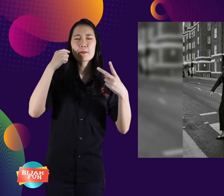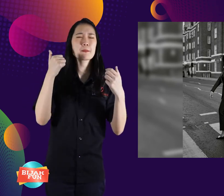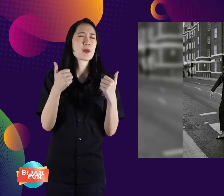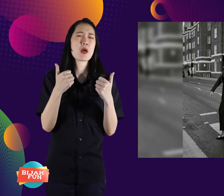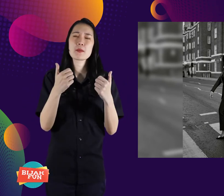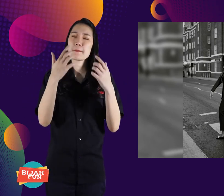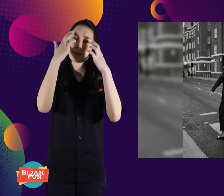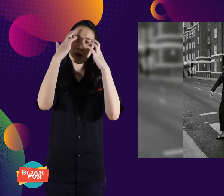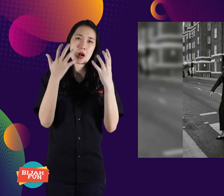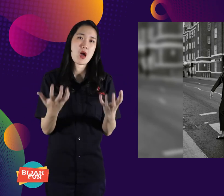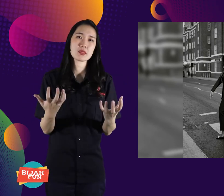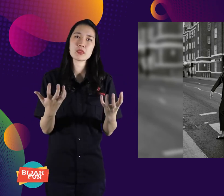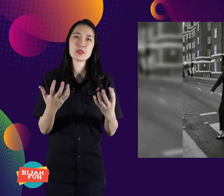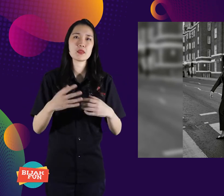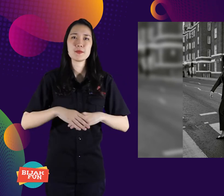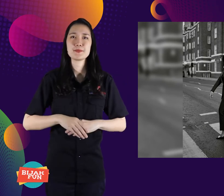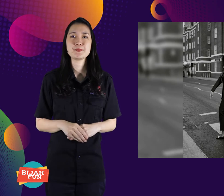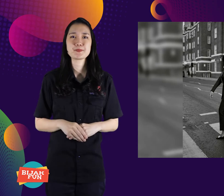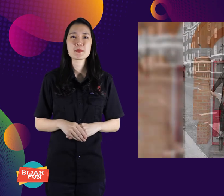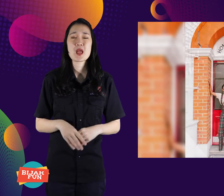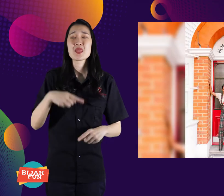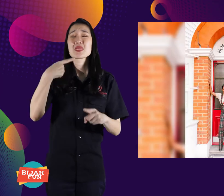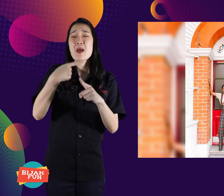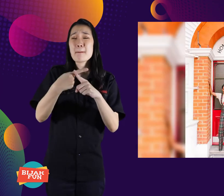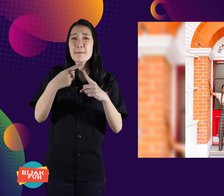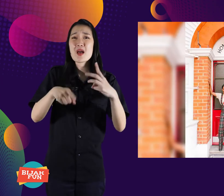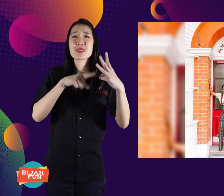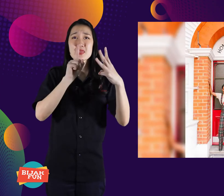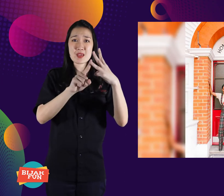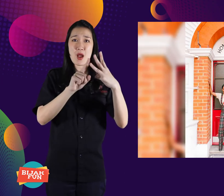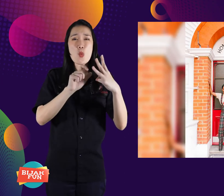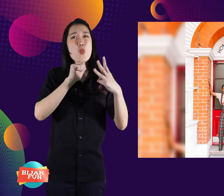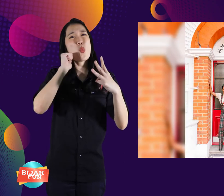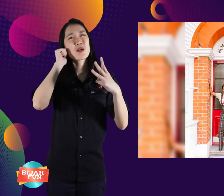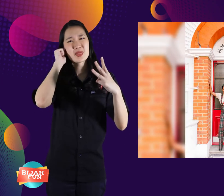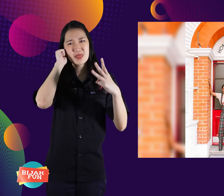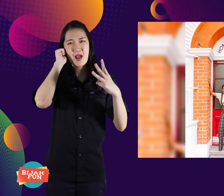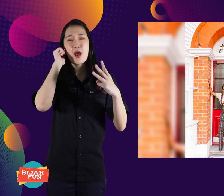Really heavy! Plus, the label as a woman.